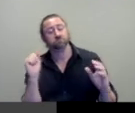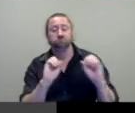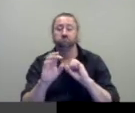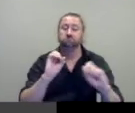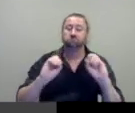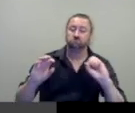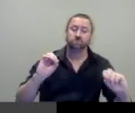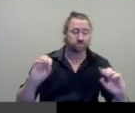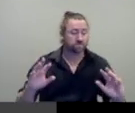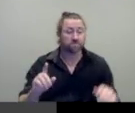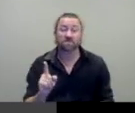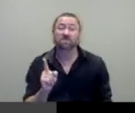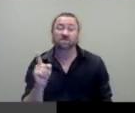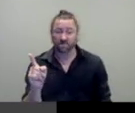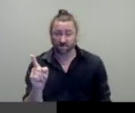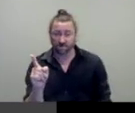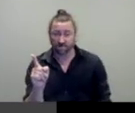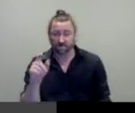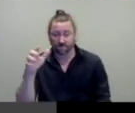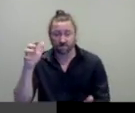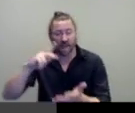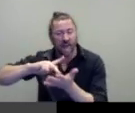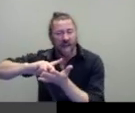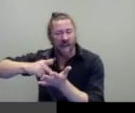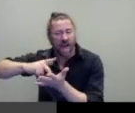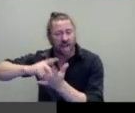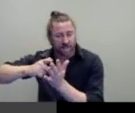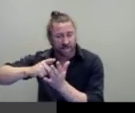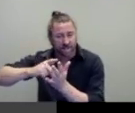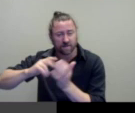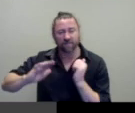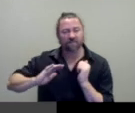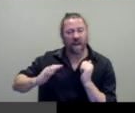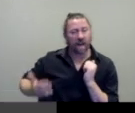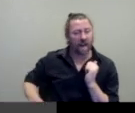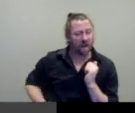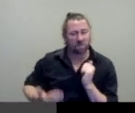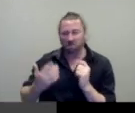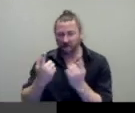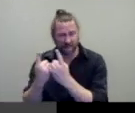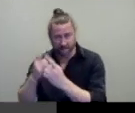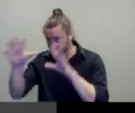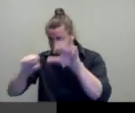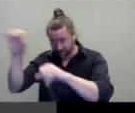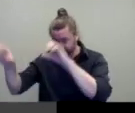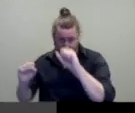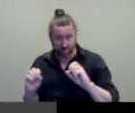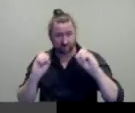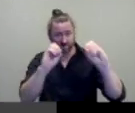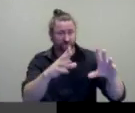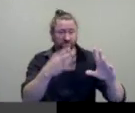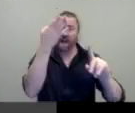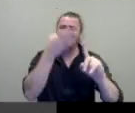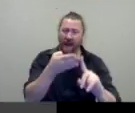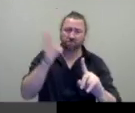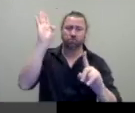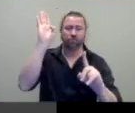she arranges discarded objects from architecture and farming into abstract installations